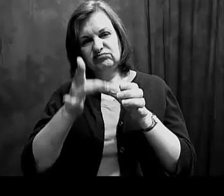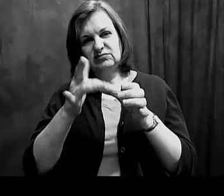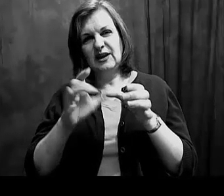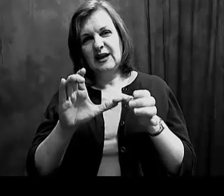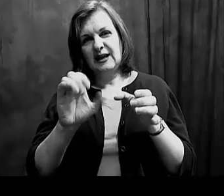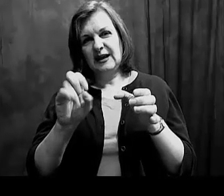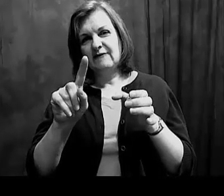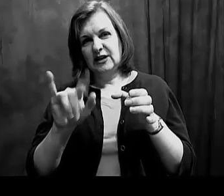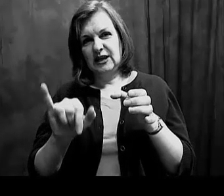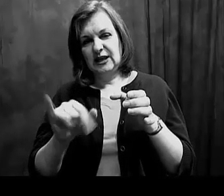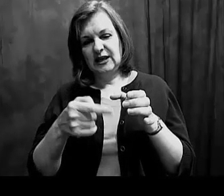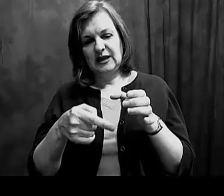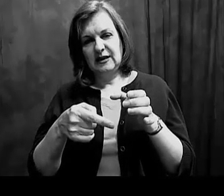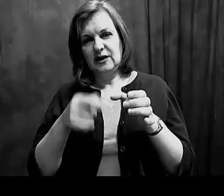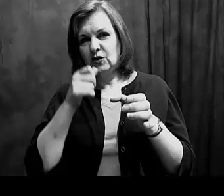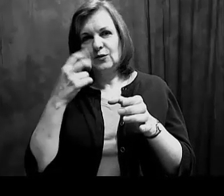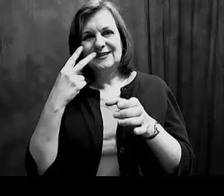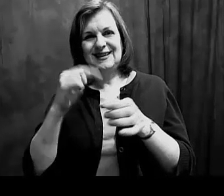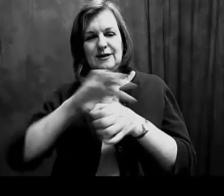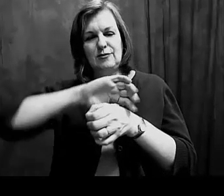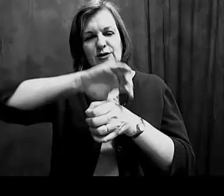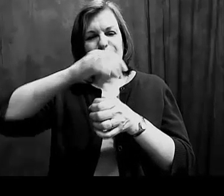but we don't see it in the spongy bone tissue